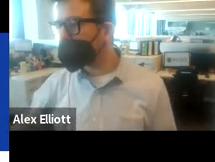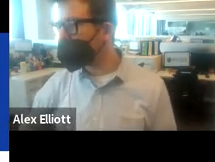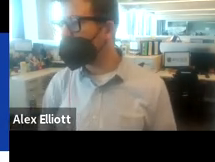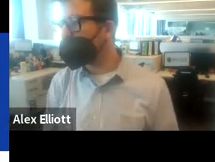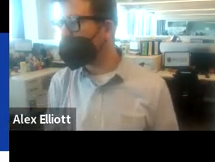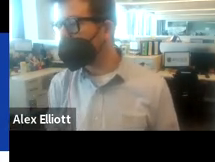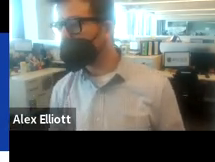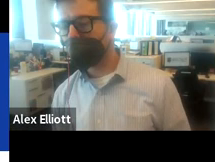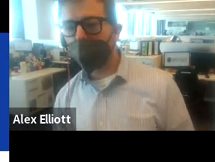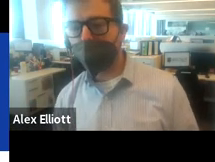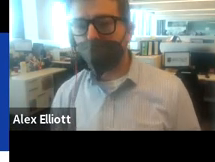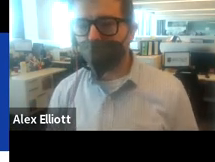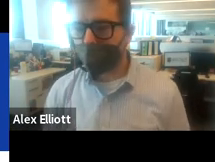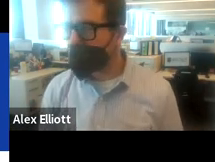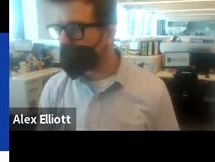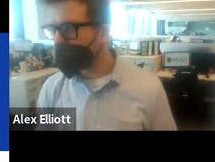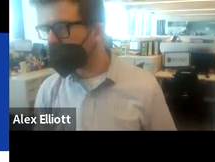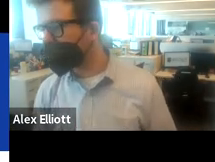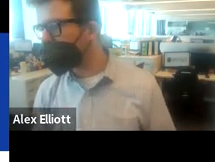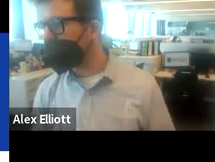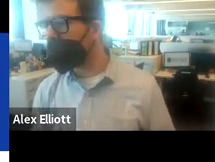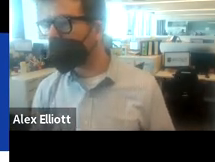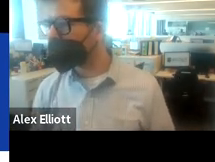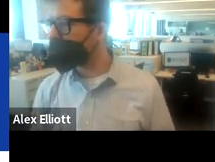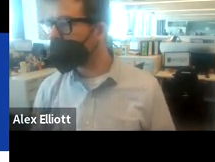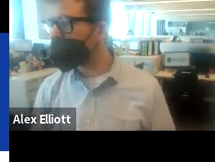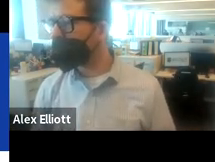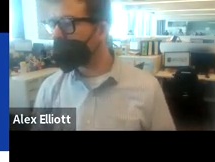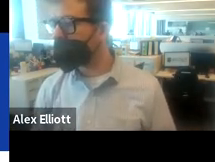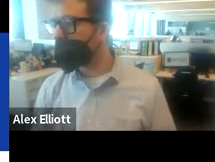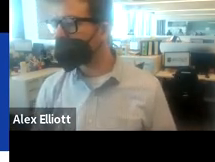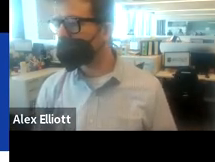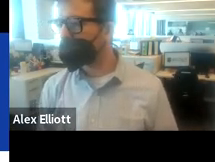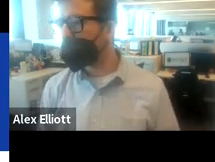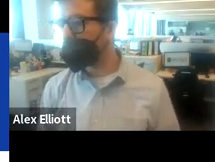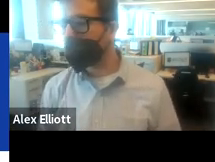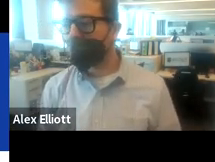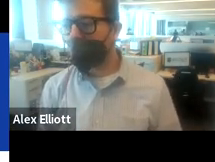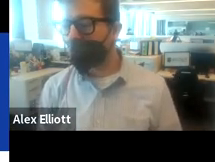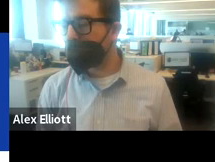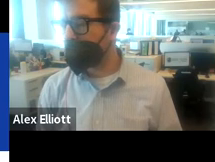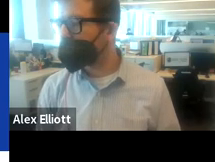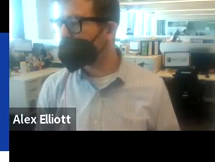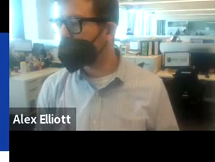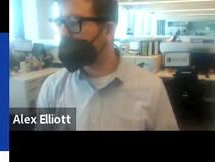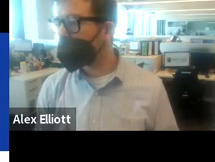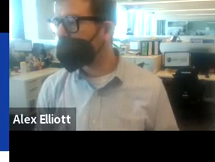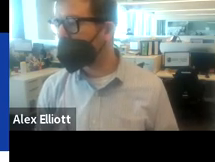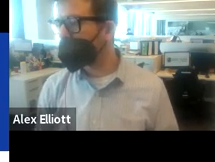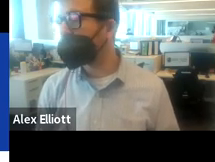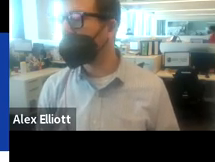People who don't use a mouse or keyboard early, will save costs and make just a better. The